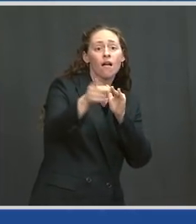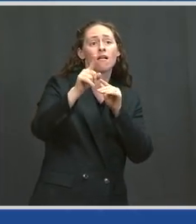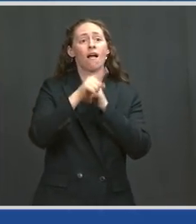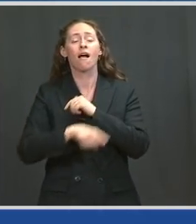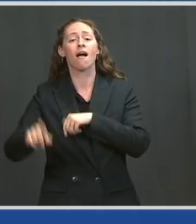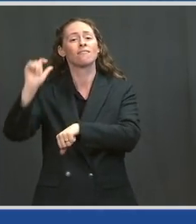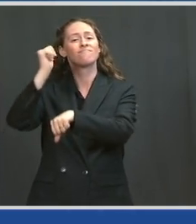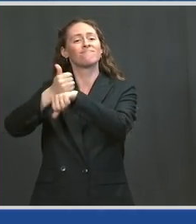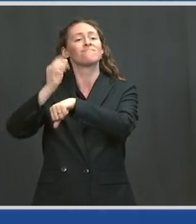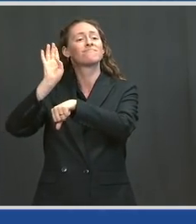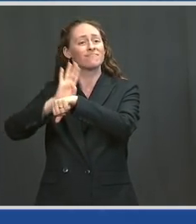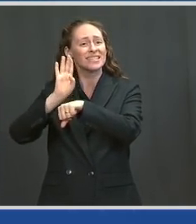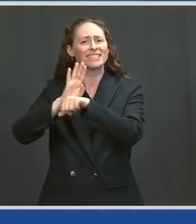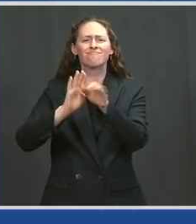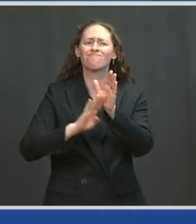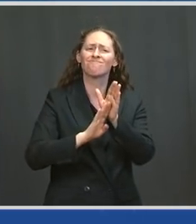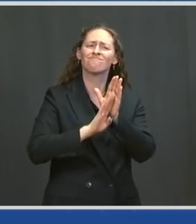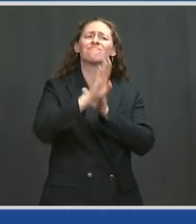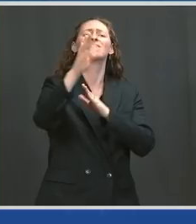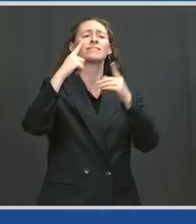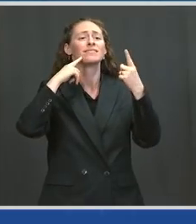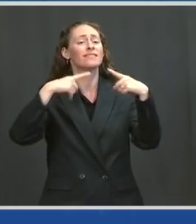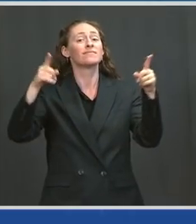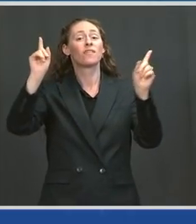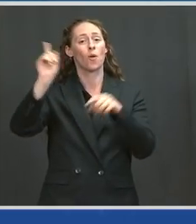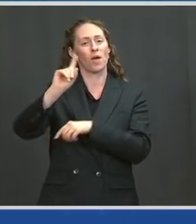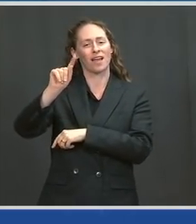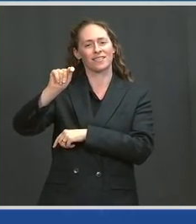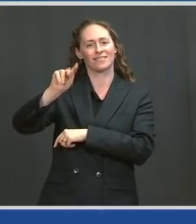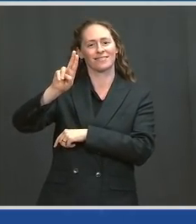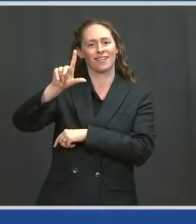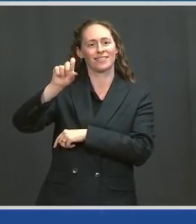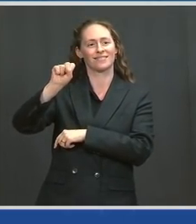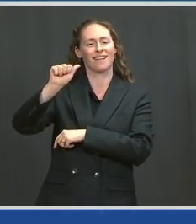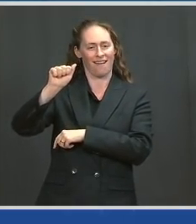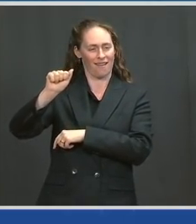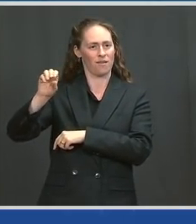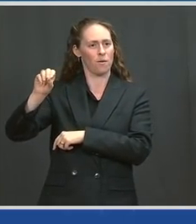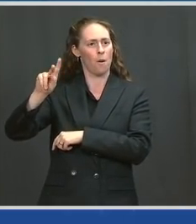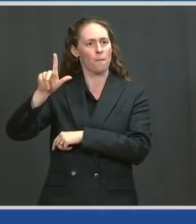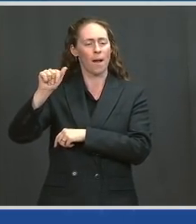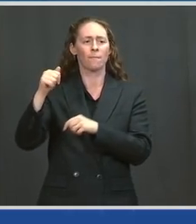It was by reading this memoir that I understood a part of family history